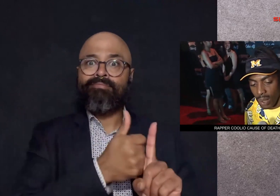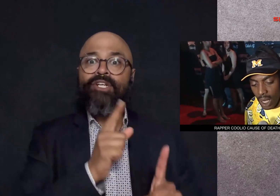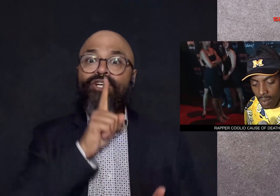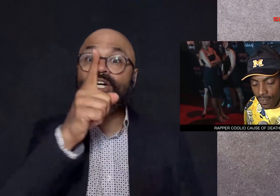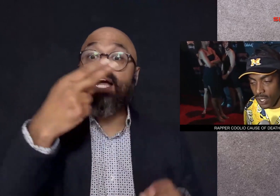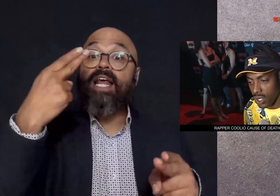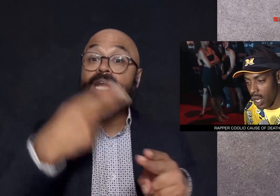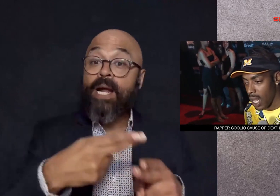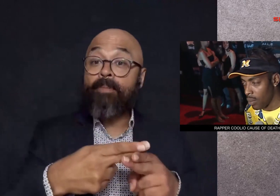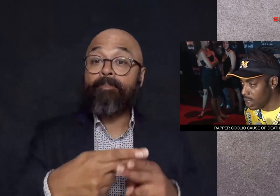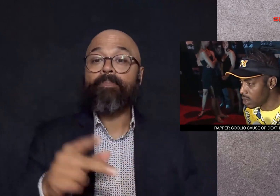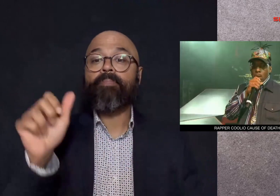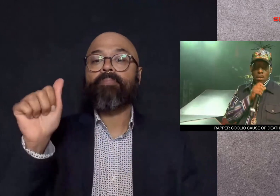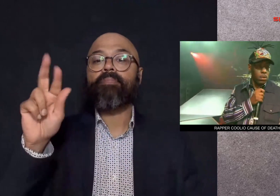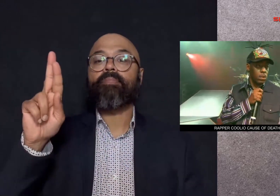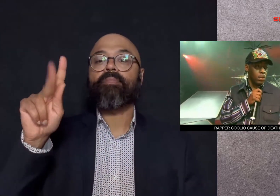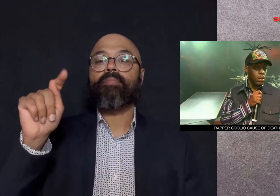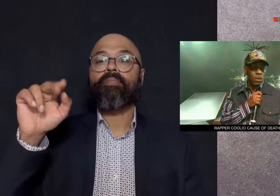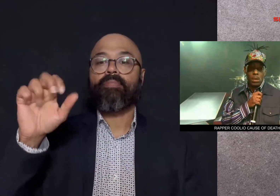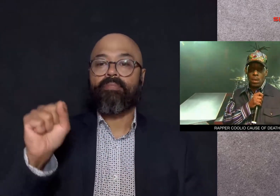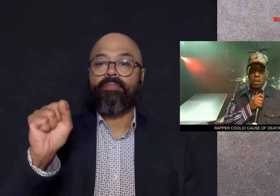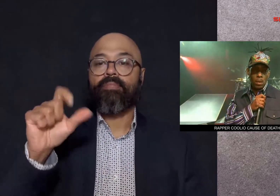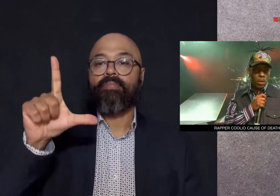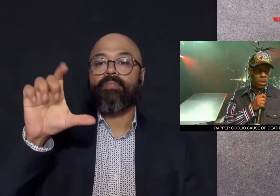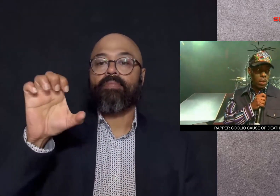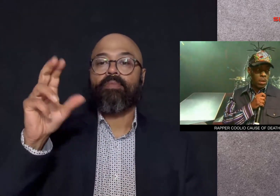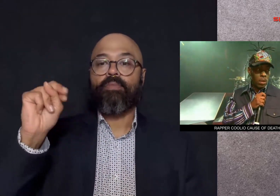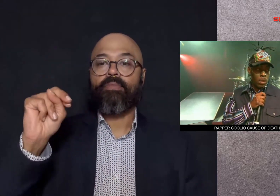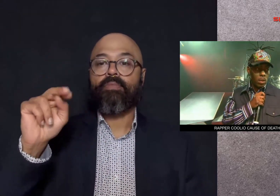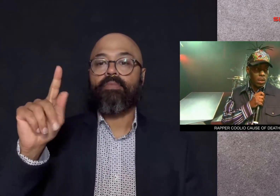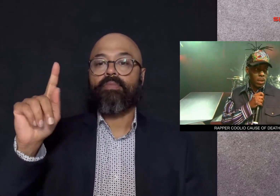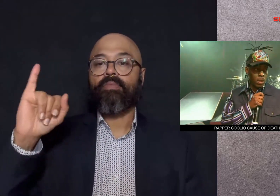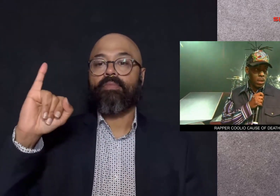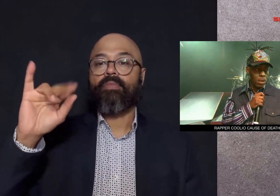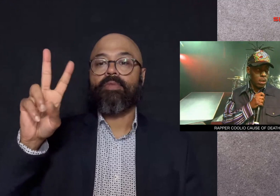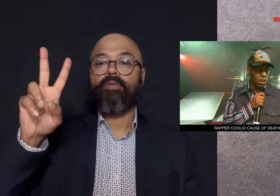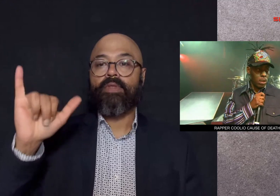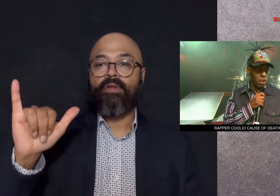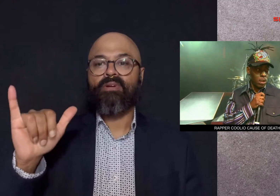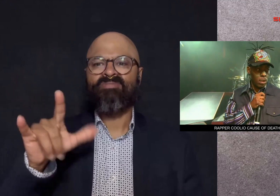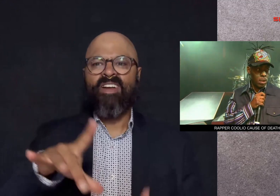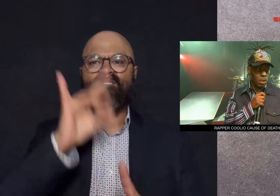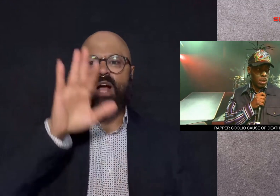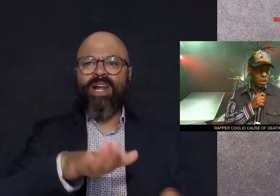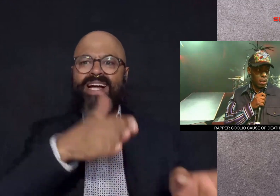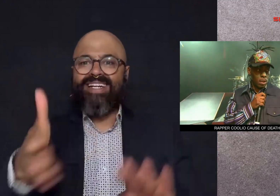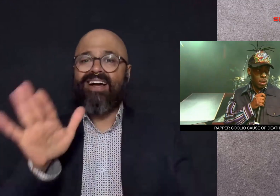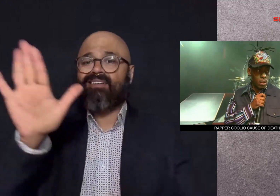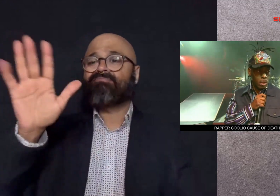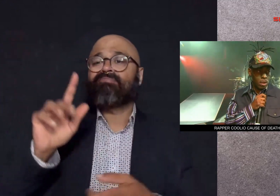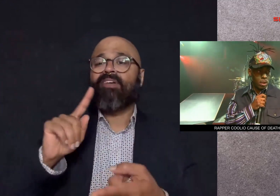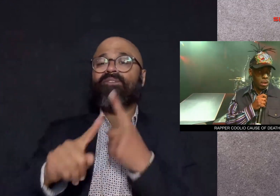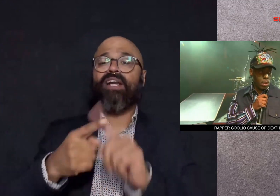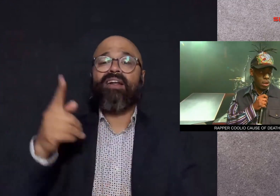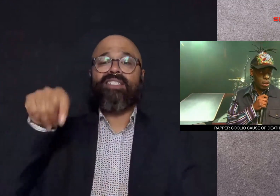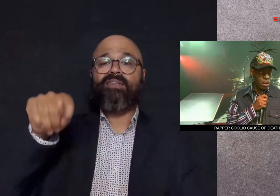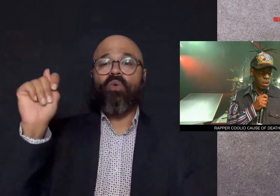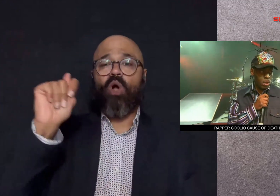Coolio whose real name was Artis Leon Ivey was found dead in a friend's bathroom six months ago